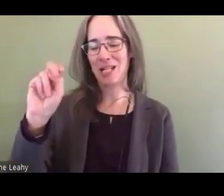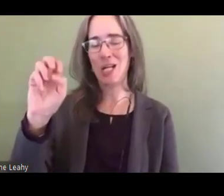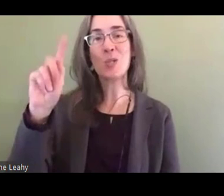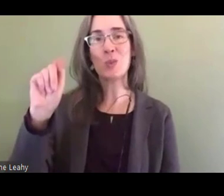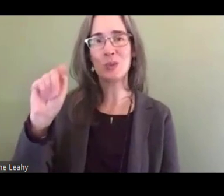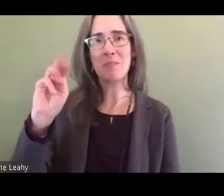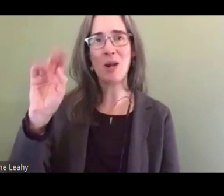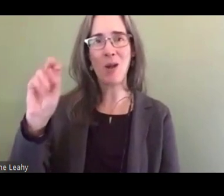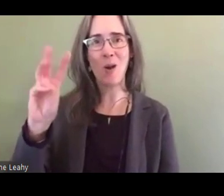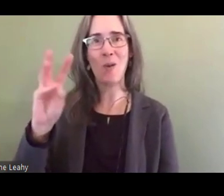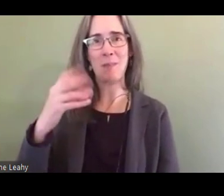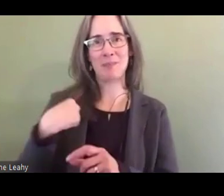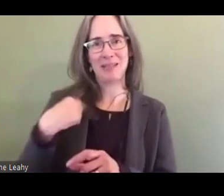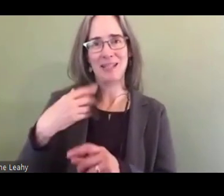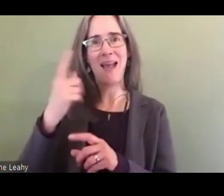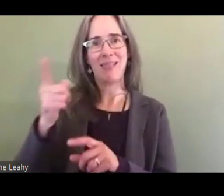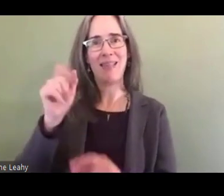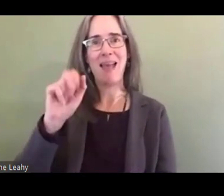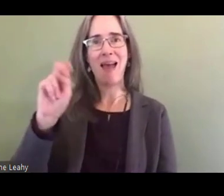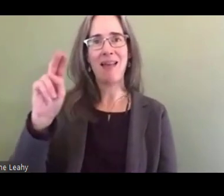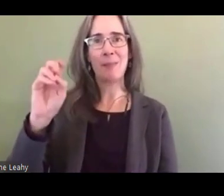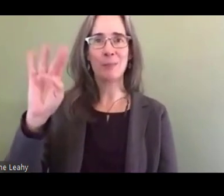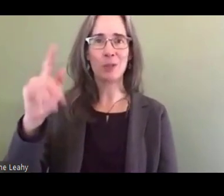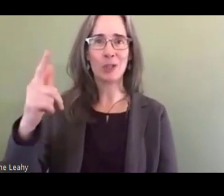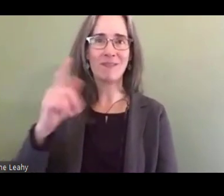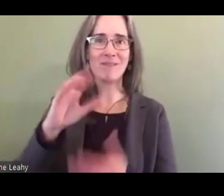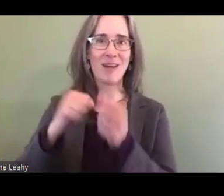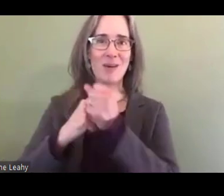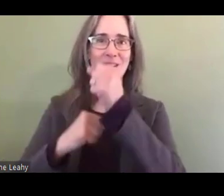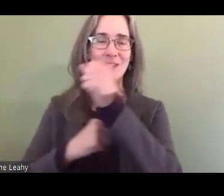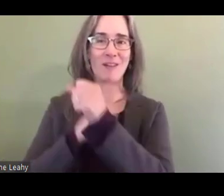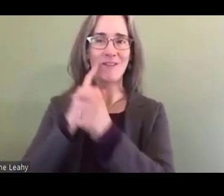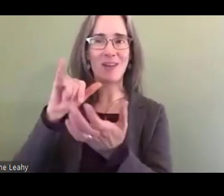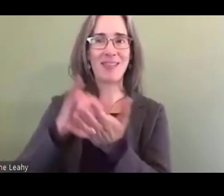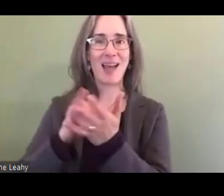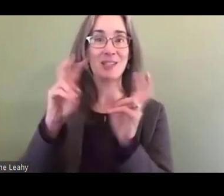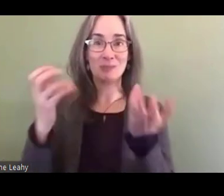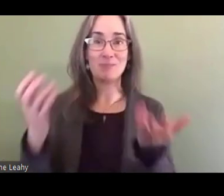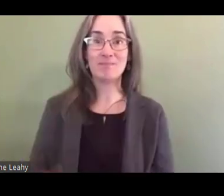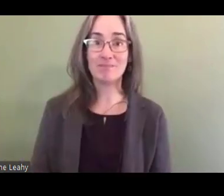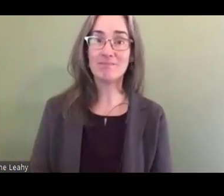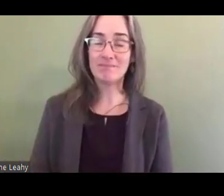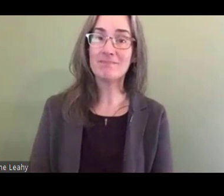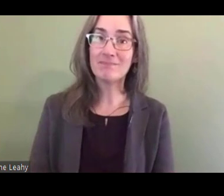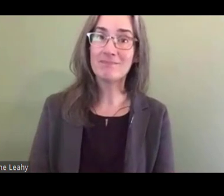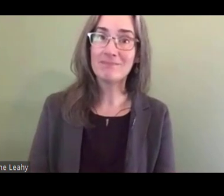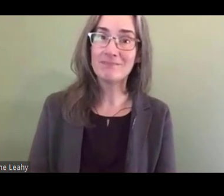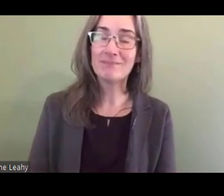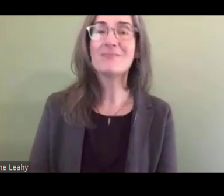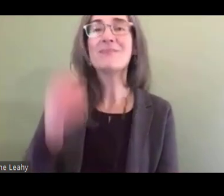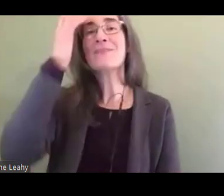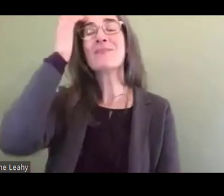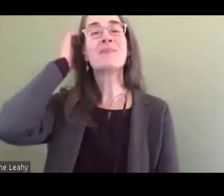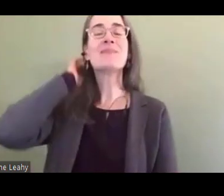at the Anna Burke Foundation on this issue. I knew Mark and NFB,